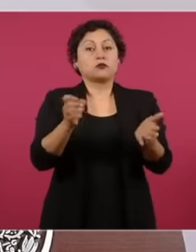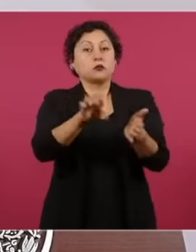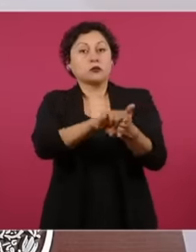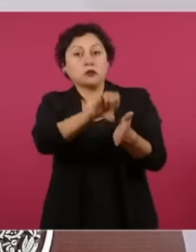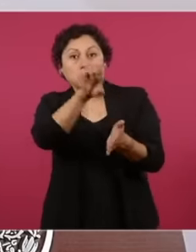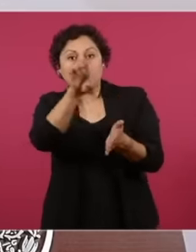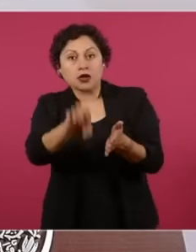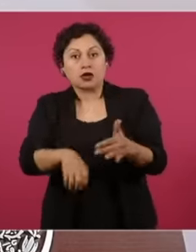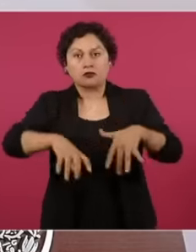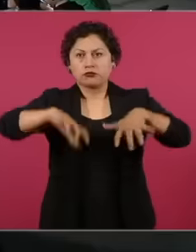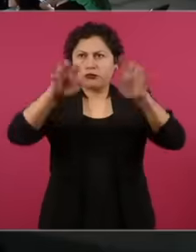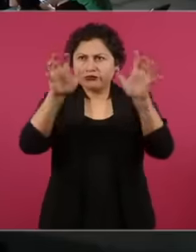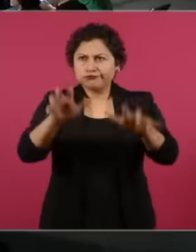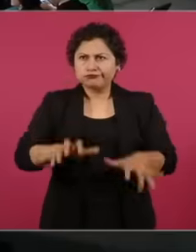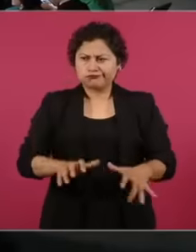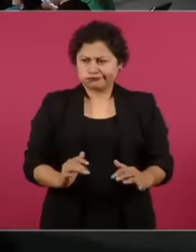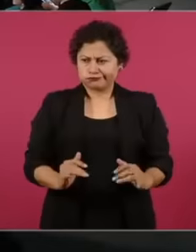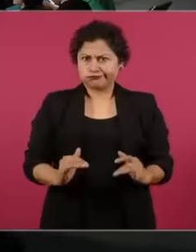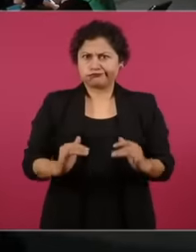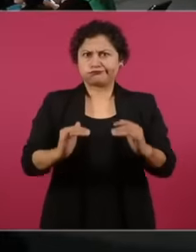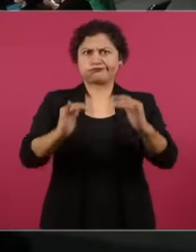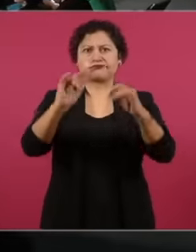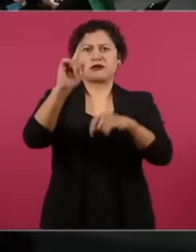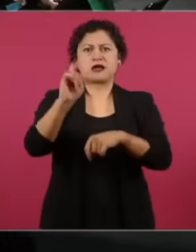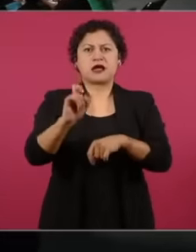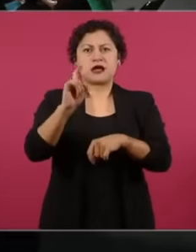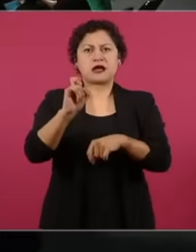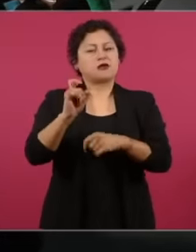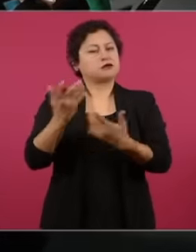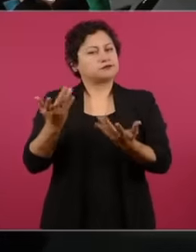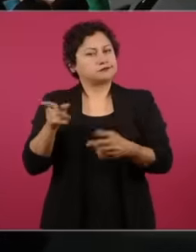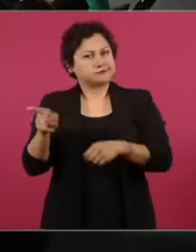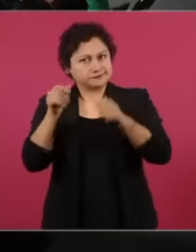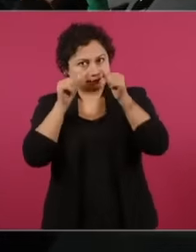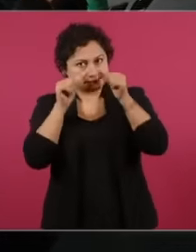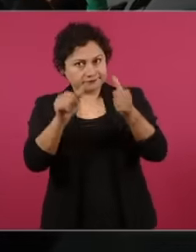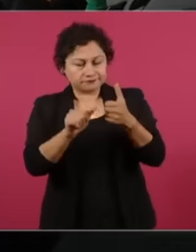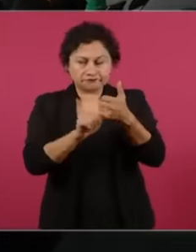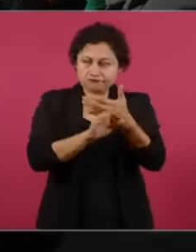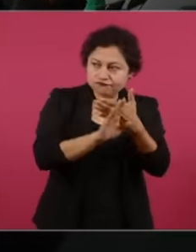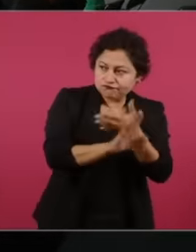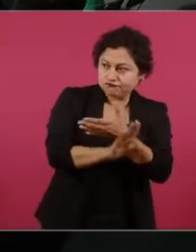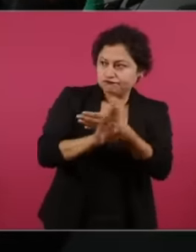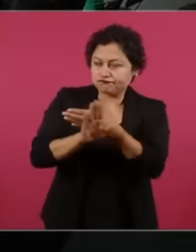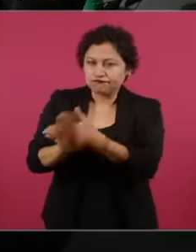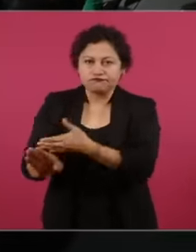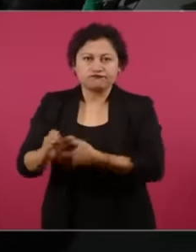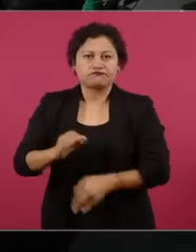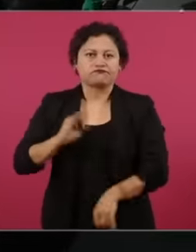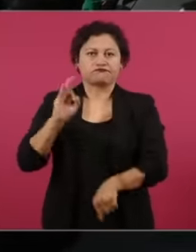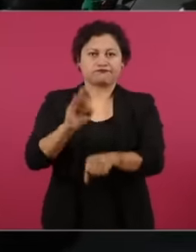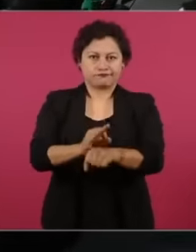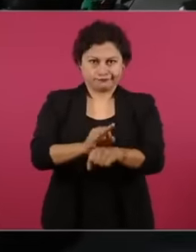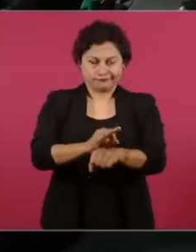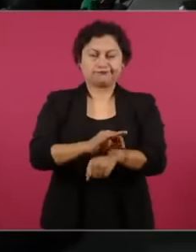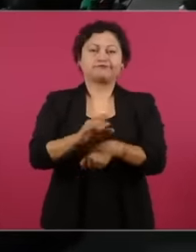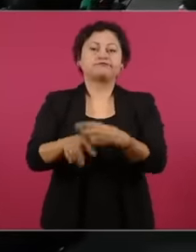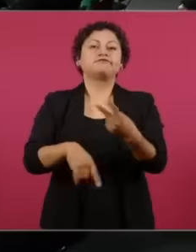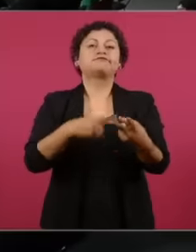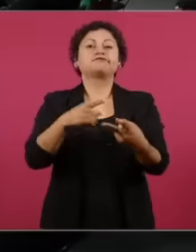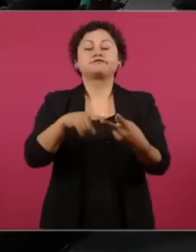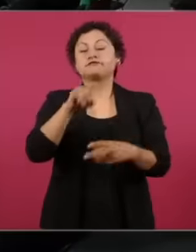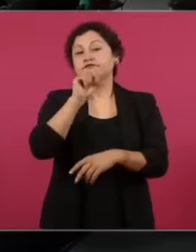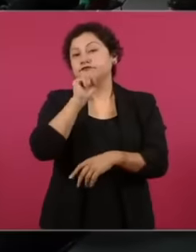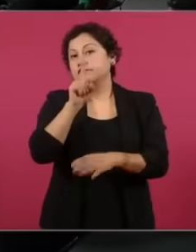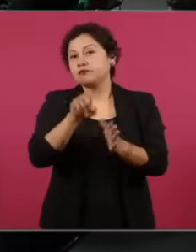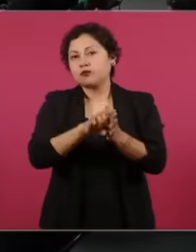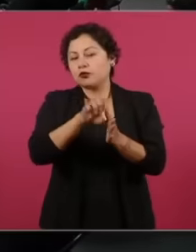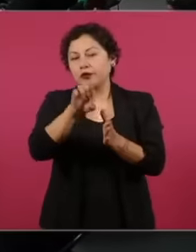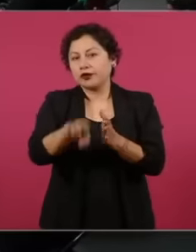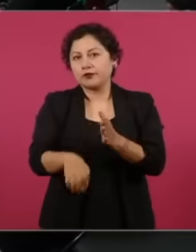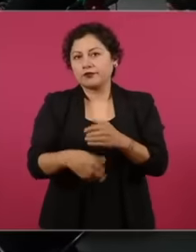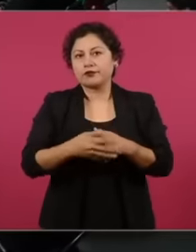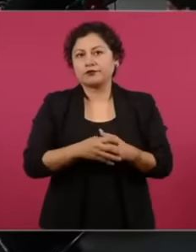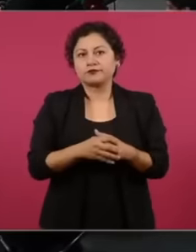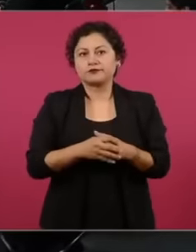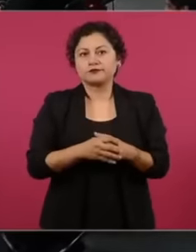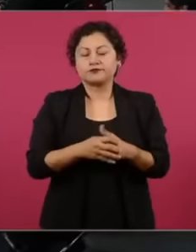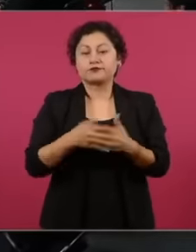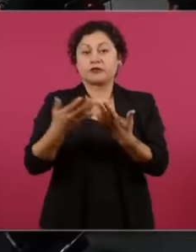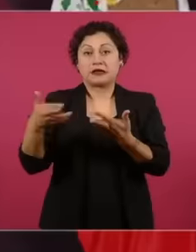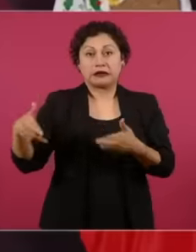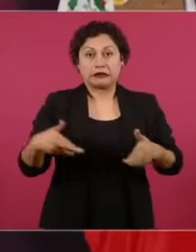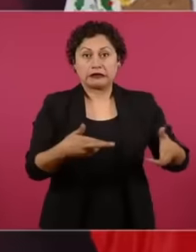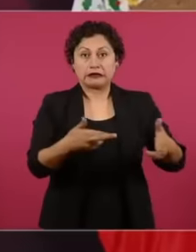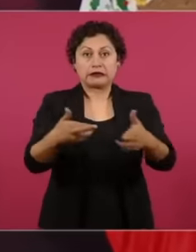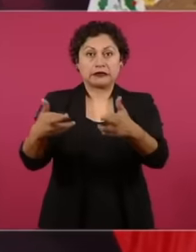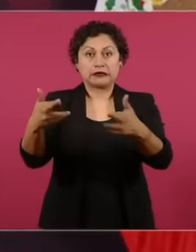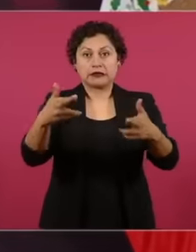more serious effects due to flooding in the mouths of the rivers in streams